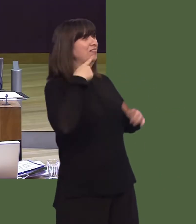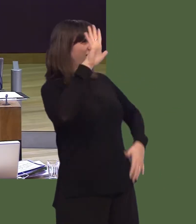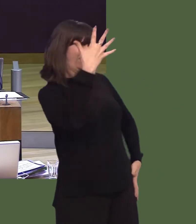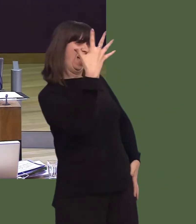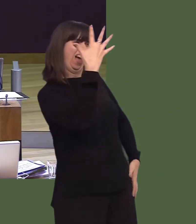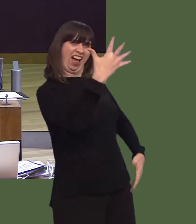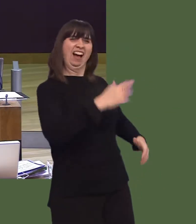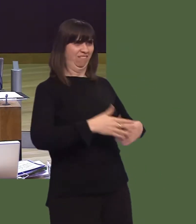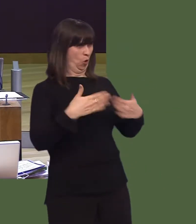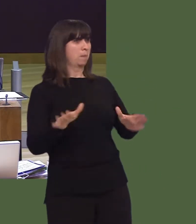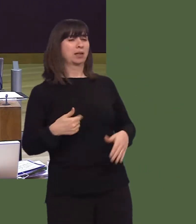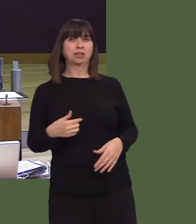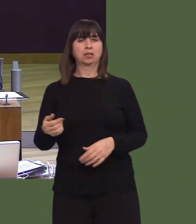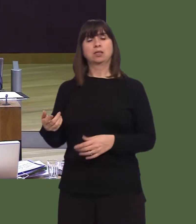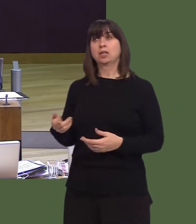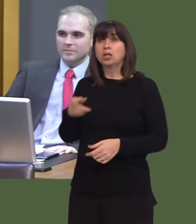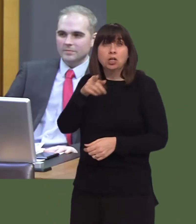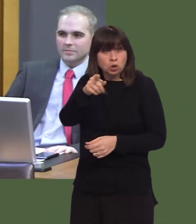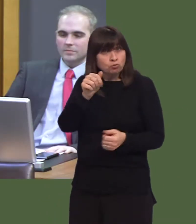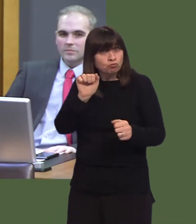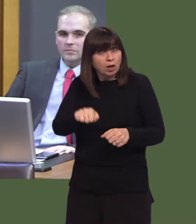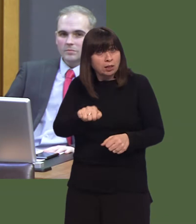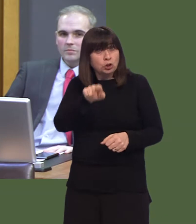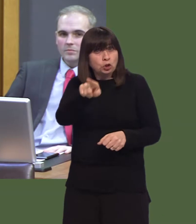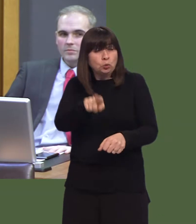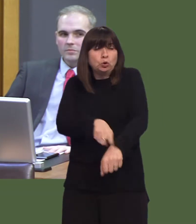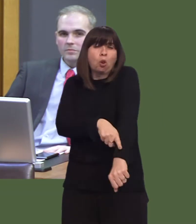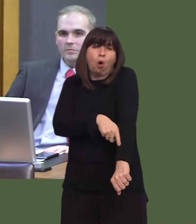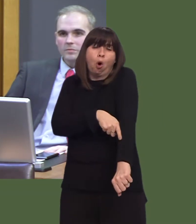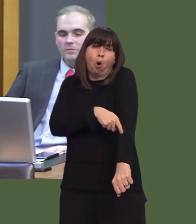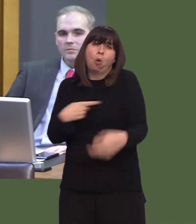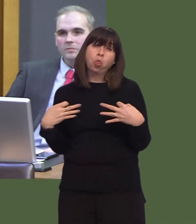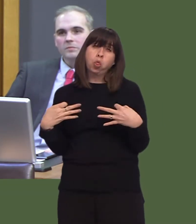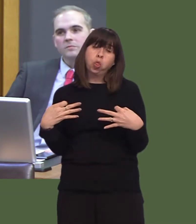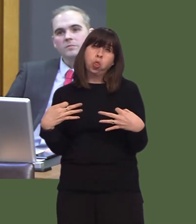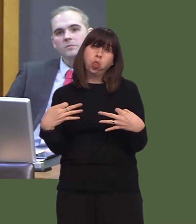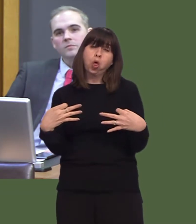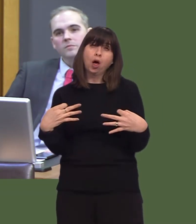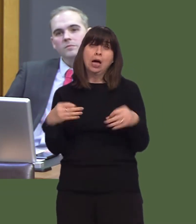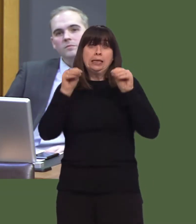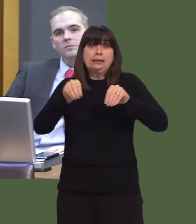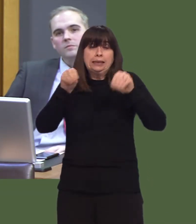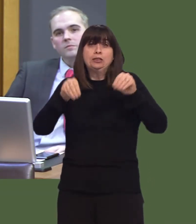that you've been painfully slow in expanding medial education in the north of Wales?